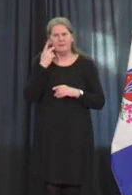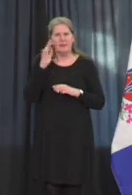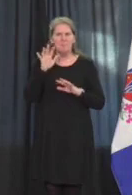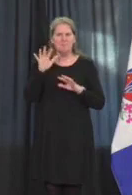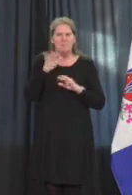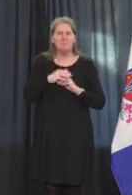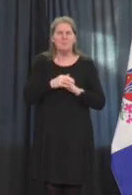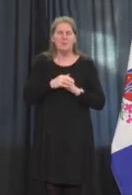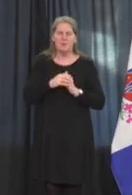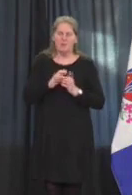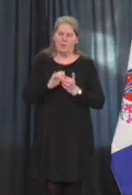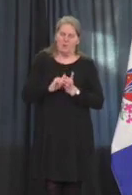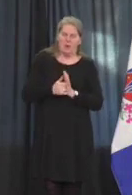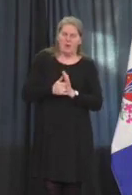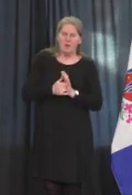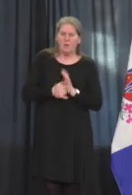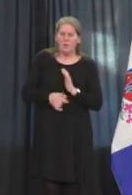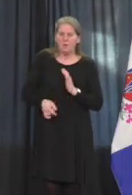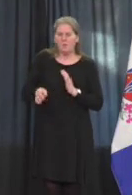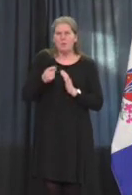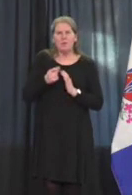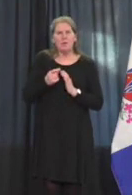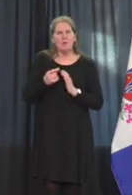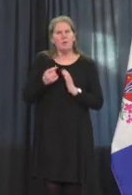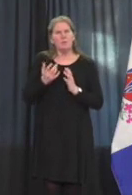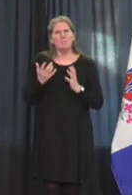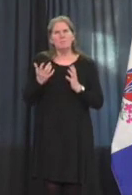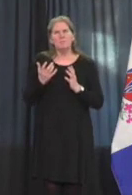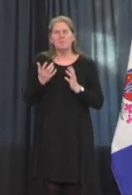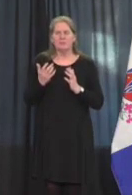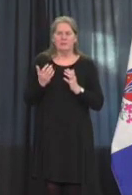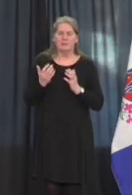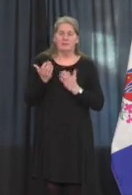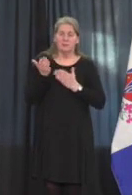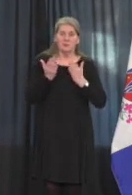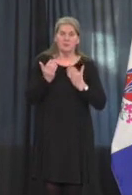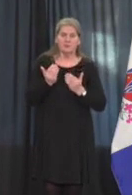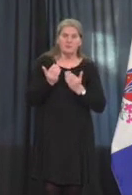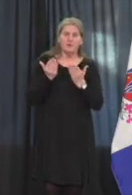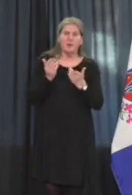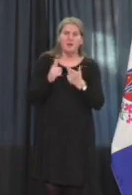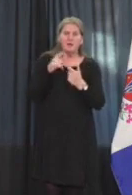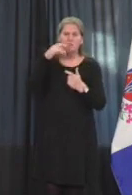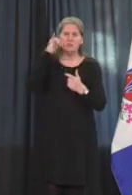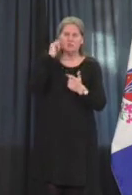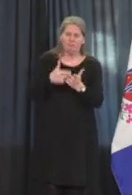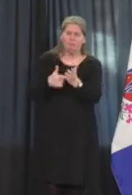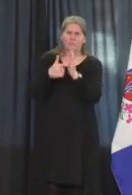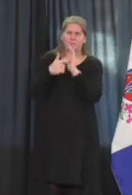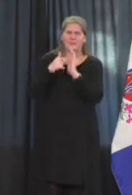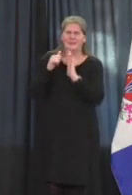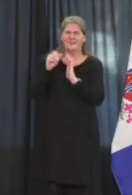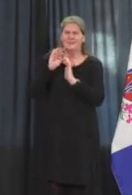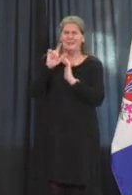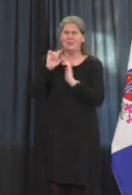PEOPLE COME IN AND THE SERVICES THAT COME IN ARE THINGS THAT ARE ESSENTIAL, CRITICAL, OR FOR